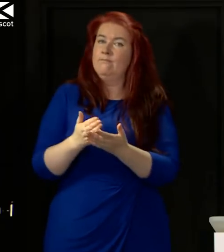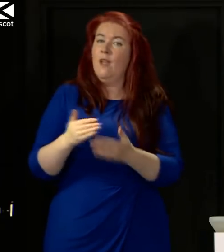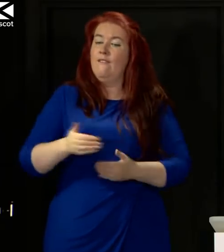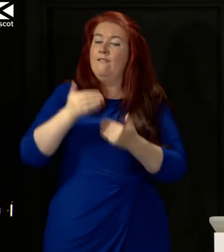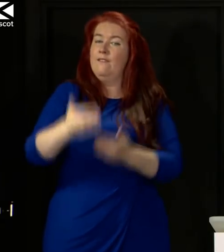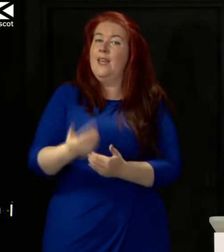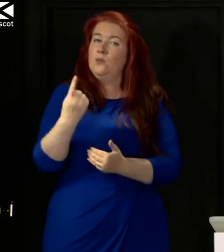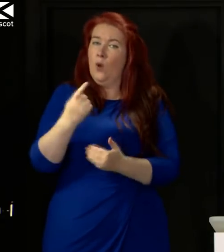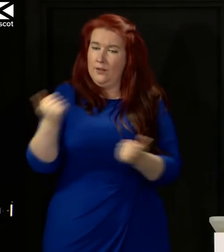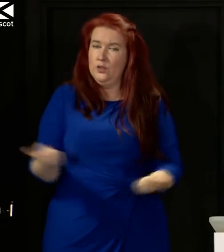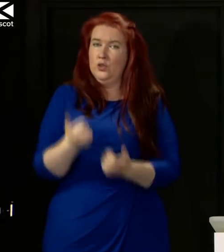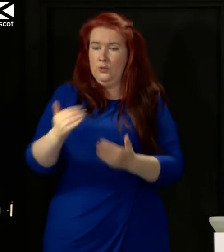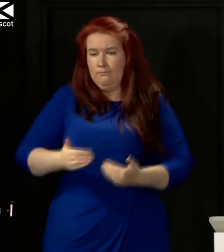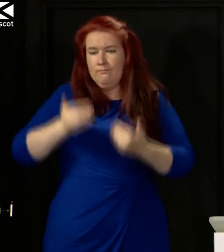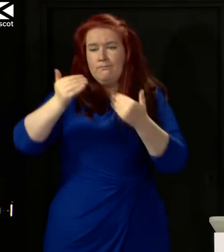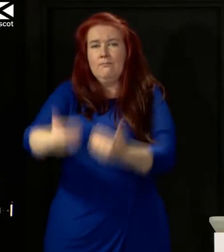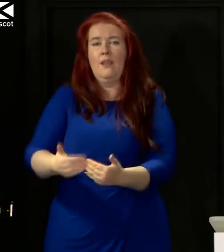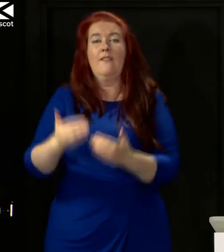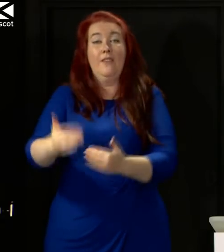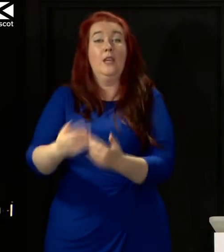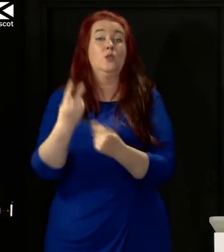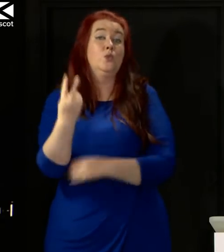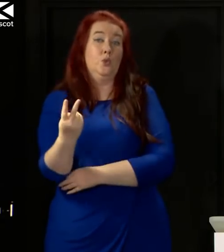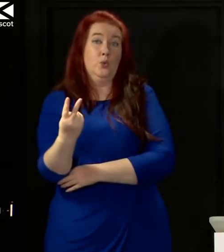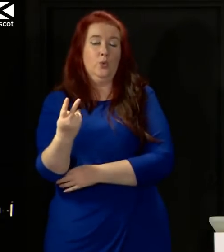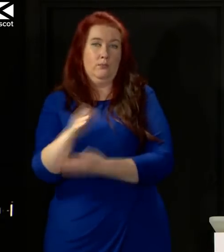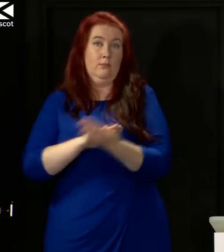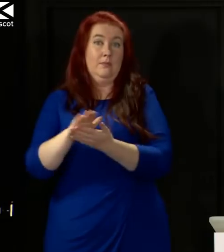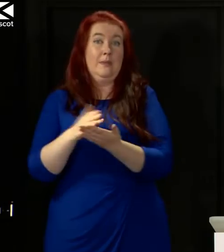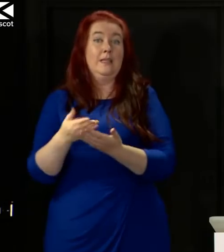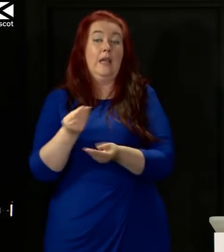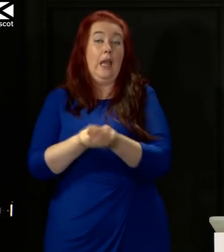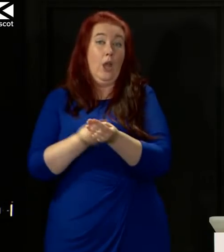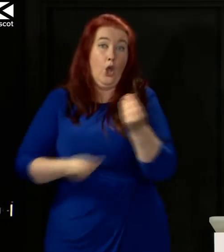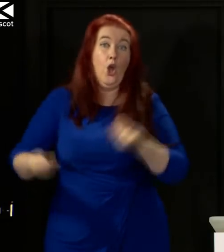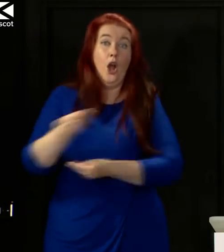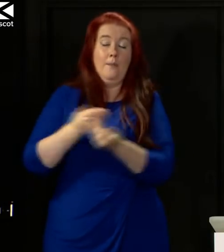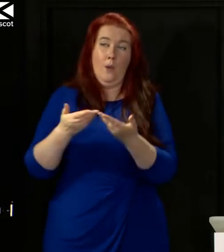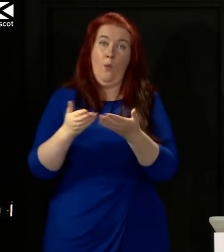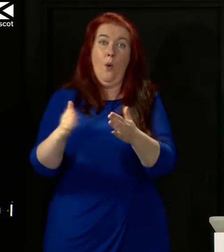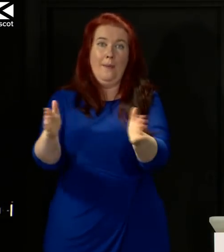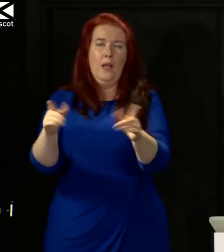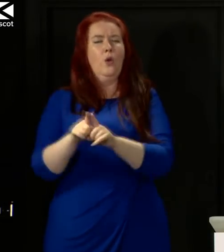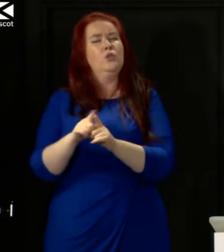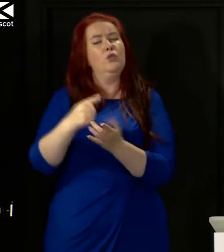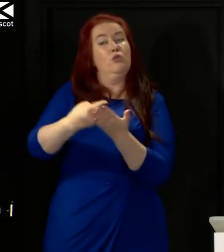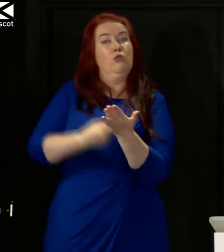Phase 2 of our plan for reopening the economy and lifting restrictions more generally.